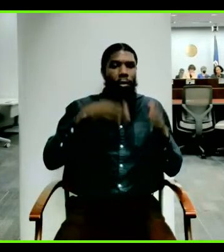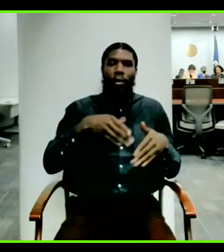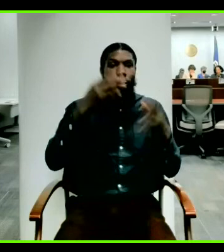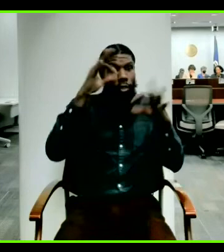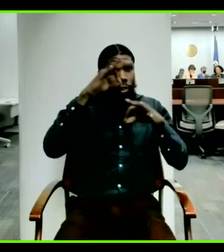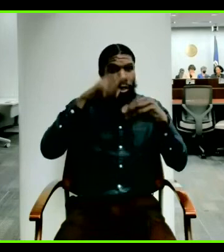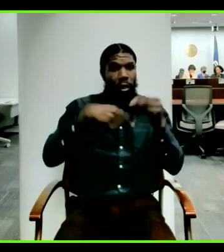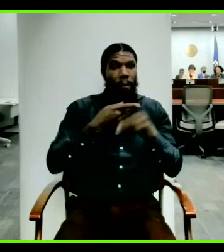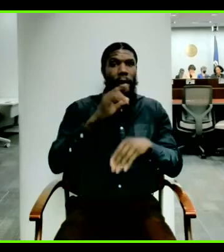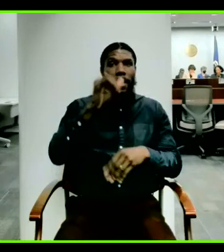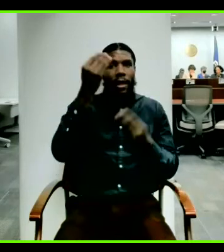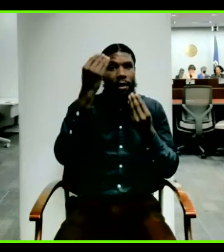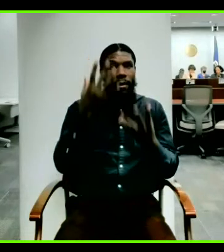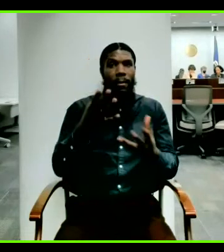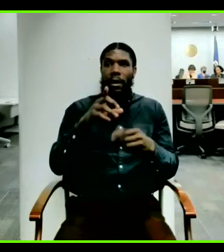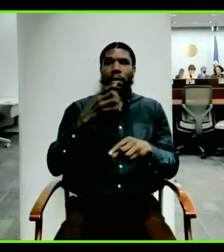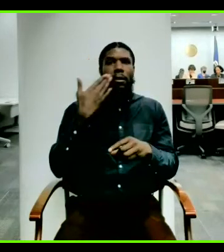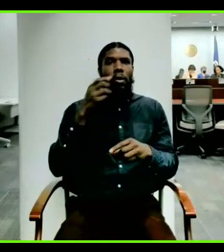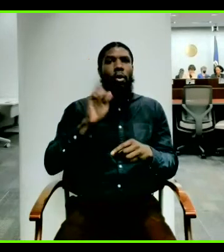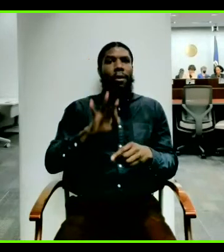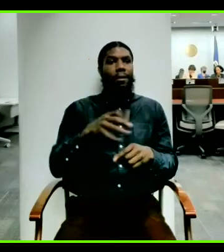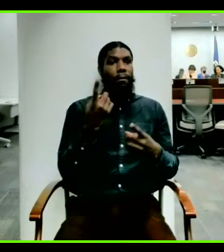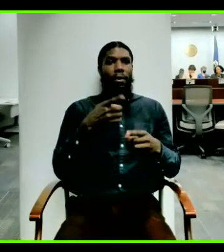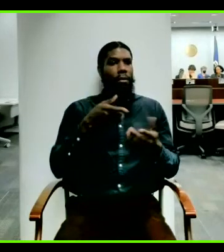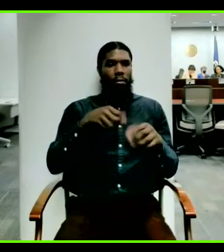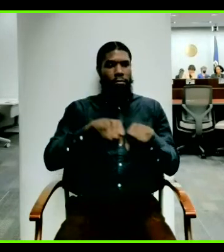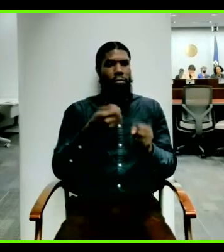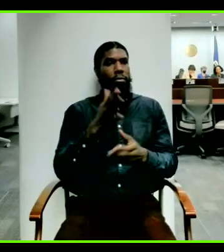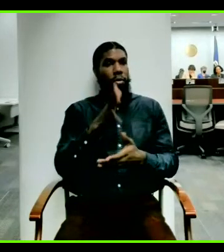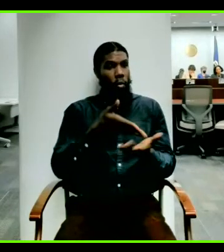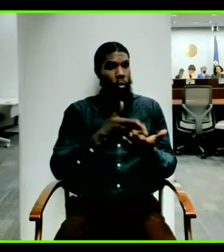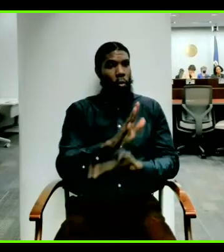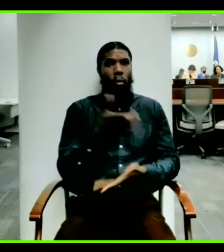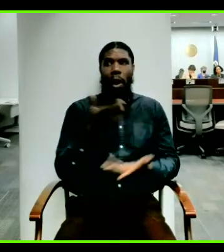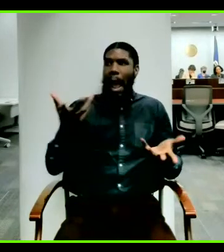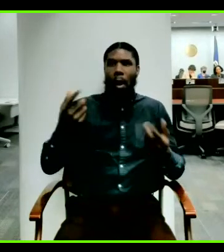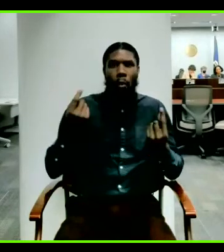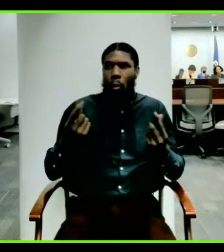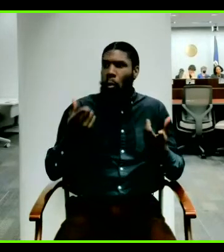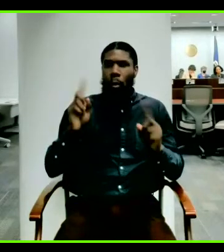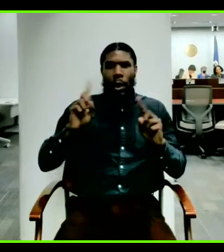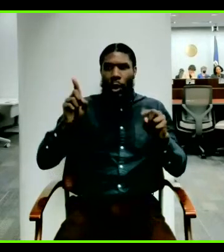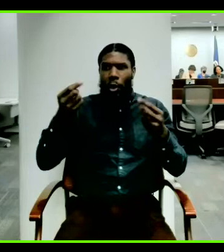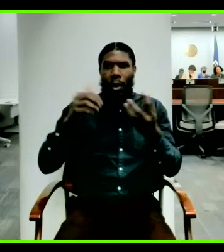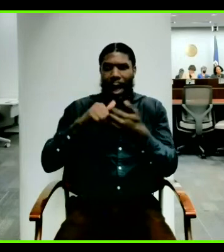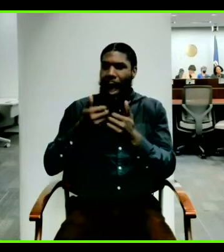rights aren't being respected. There's also a misconception common among religious minorities